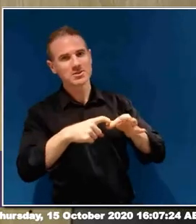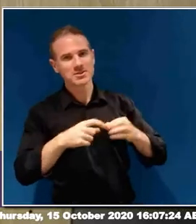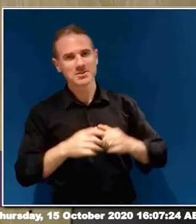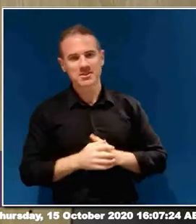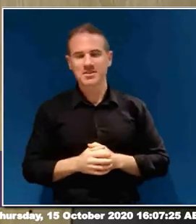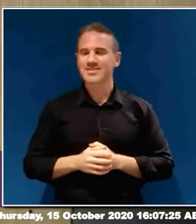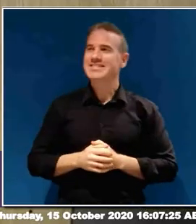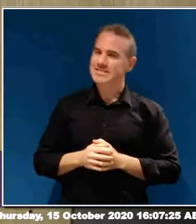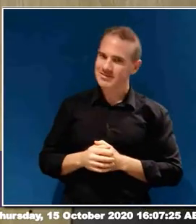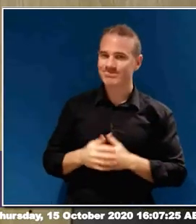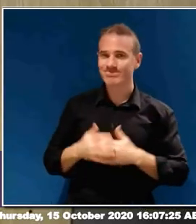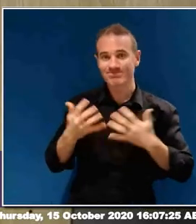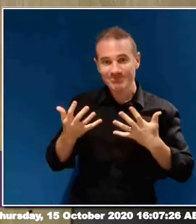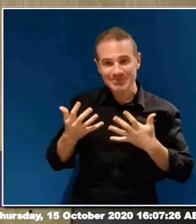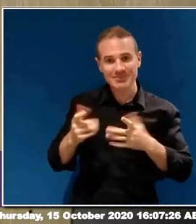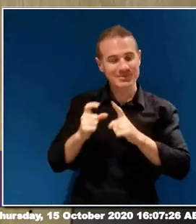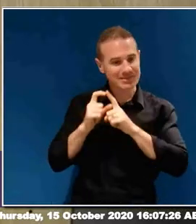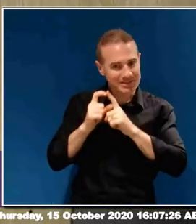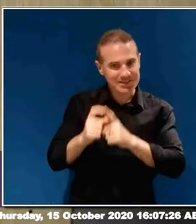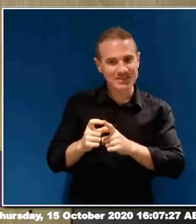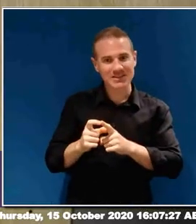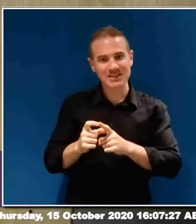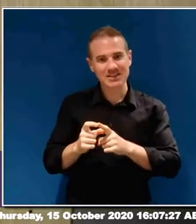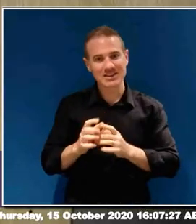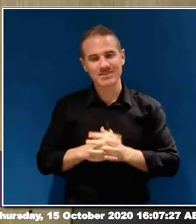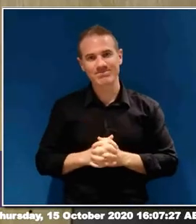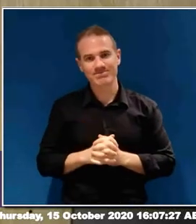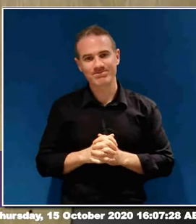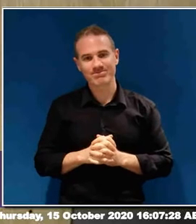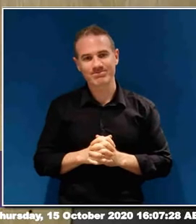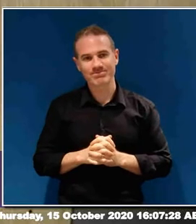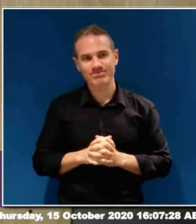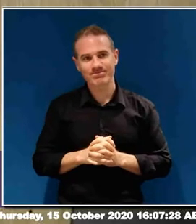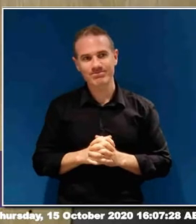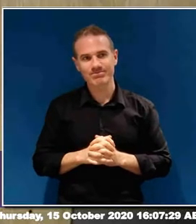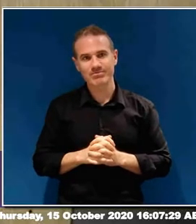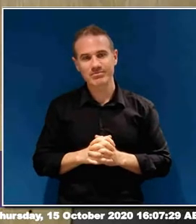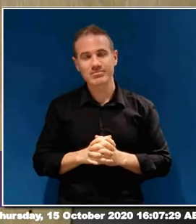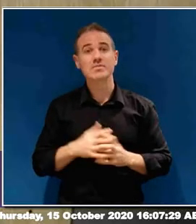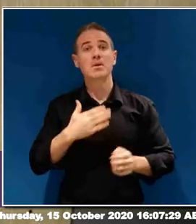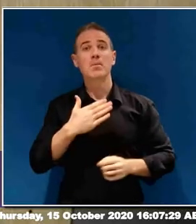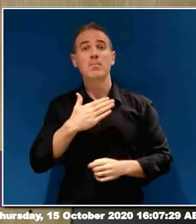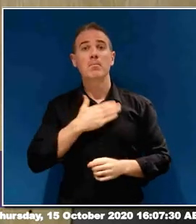my research in New South Wales, that's our biggest system in Australia, and